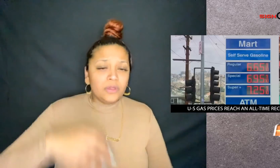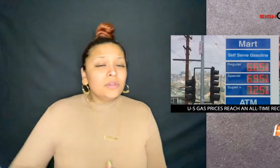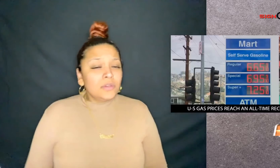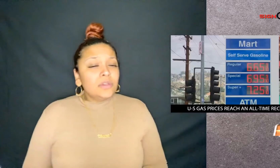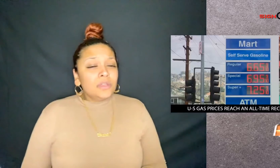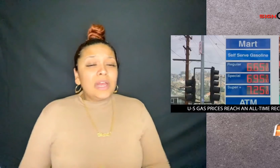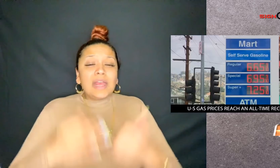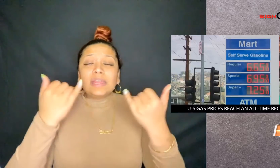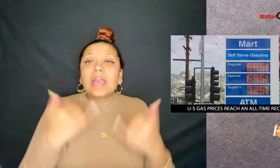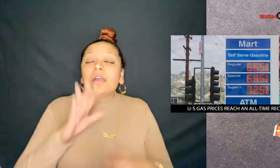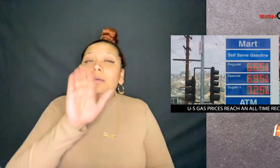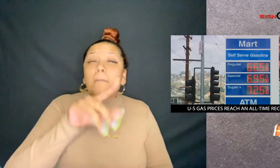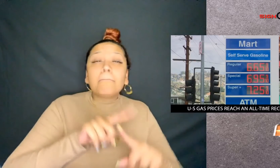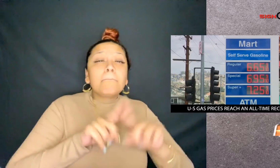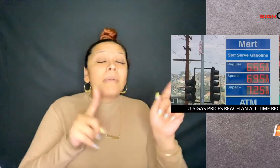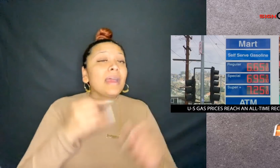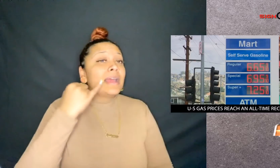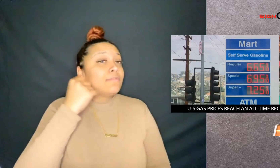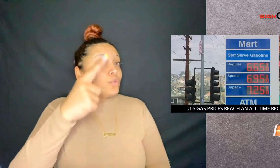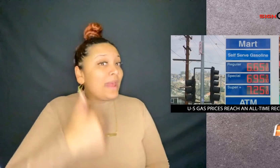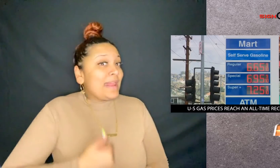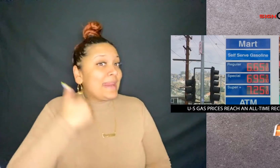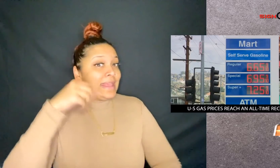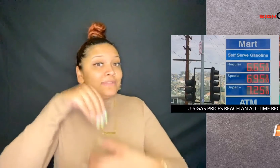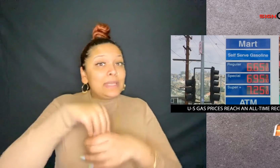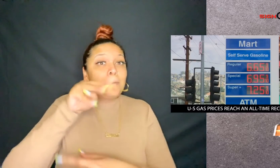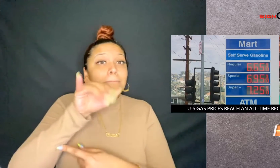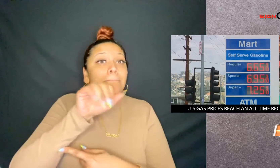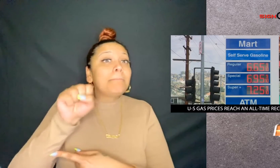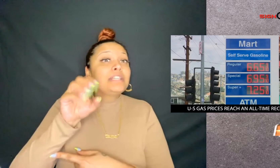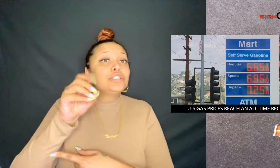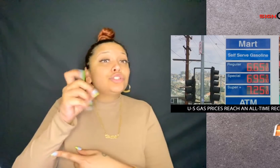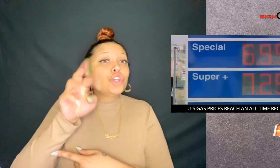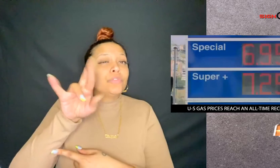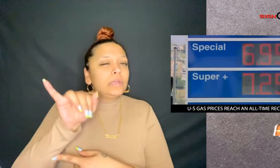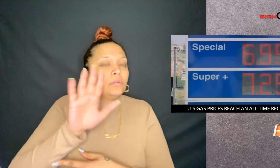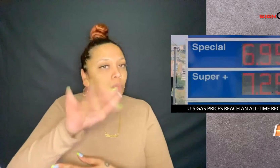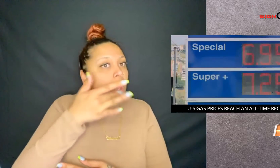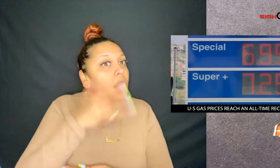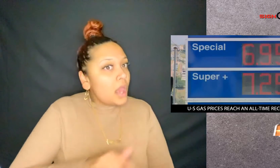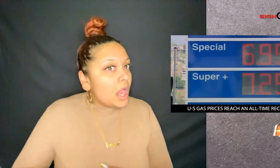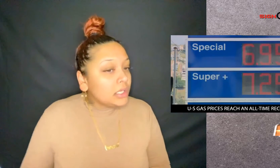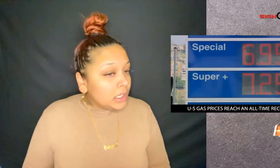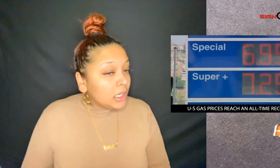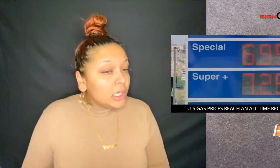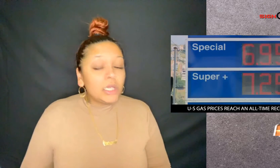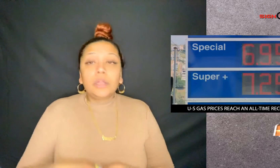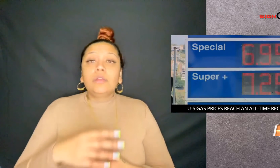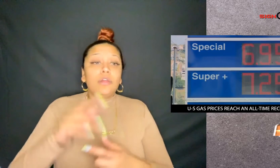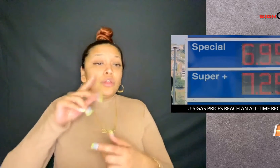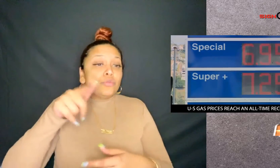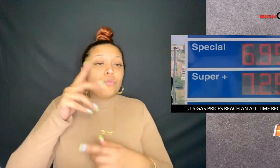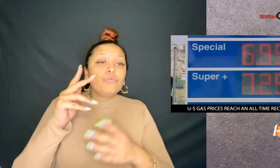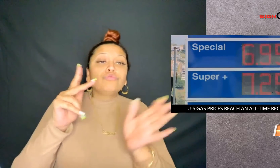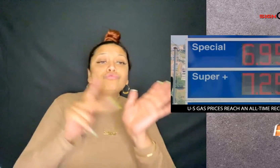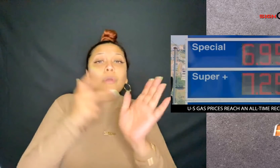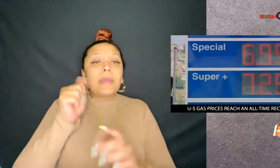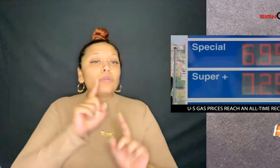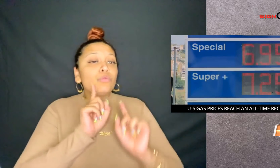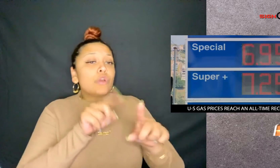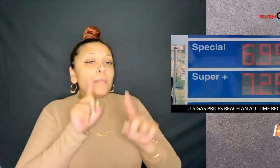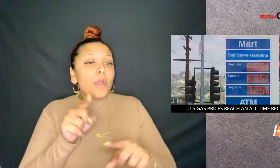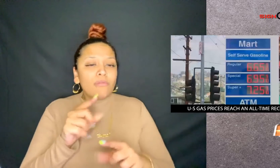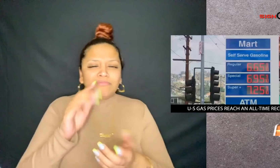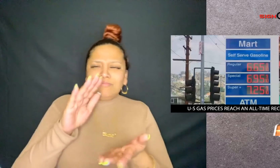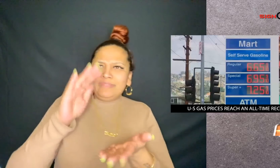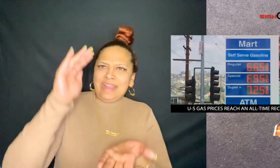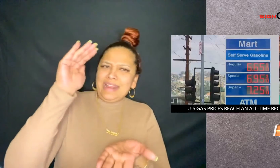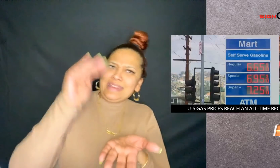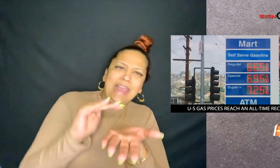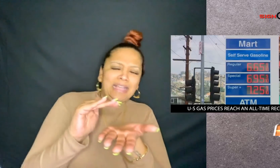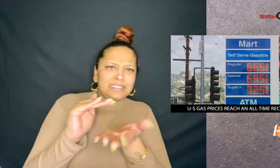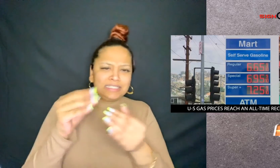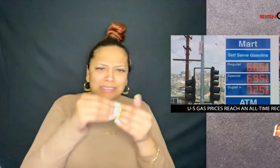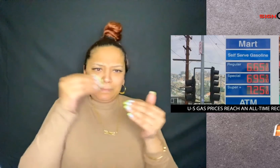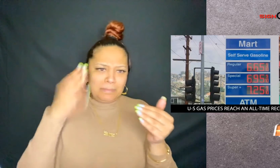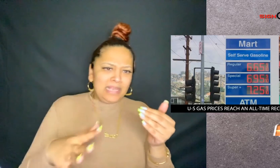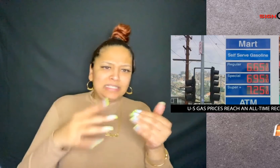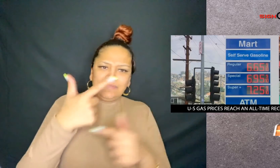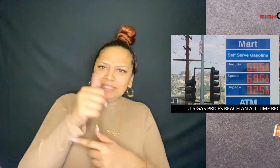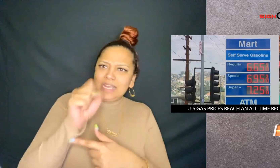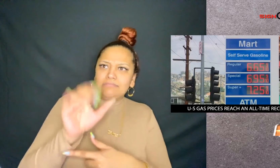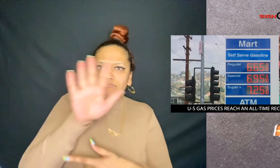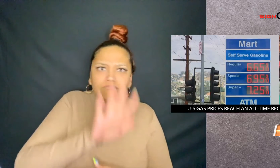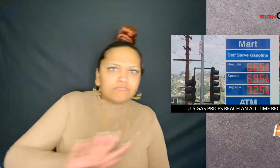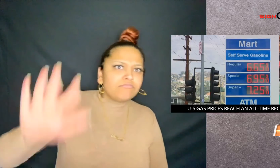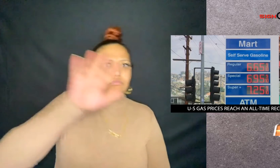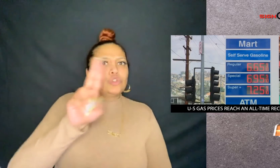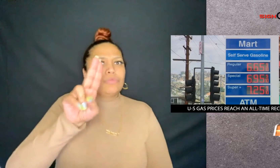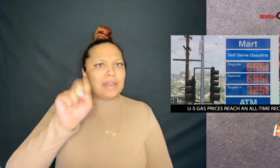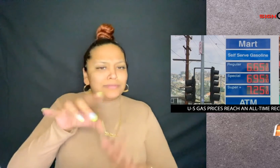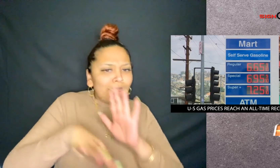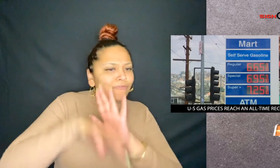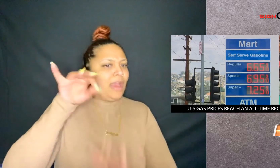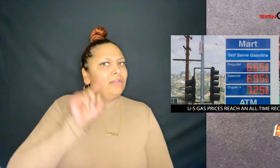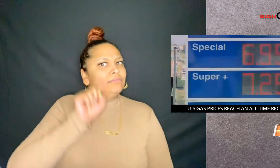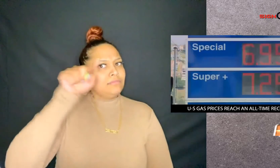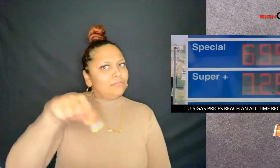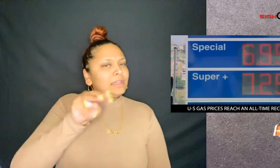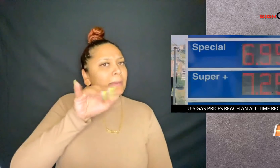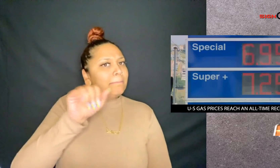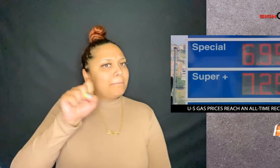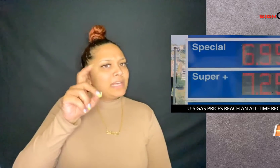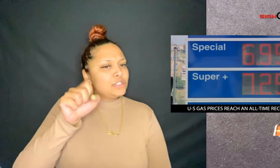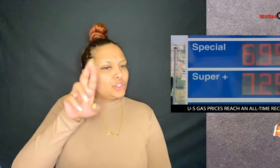is even higher but if you live in Missouri you're lucky AAA reports the least expensive